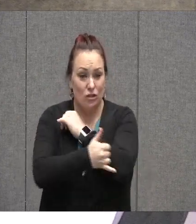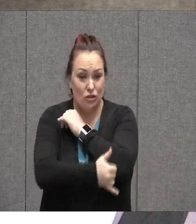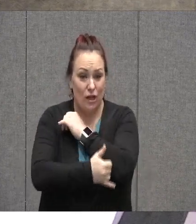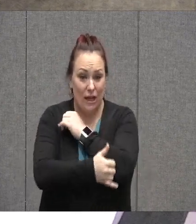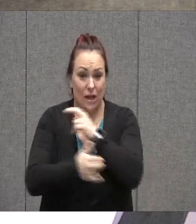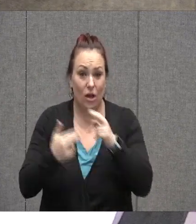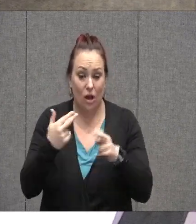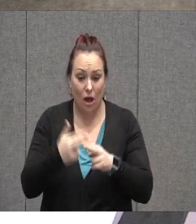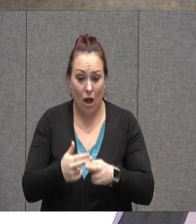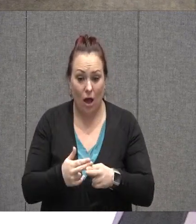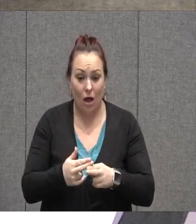It's called Bhutan.